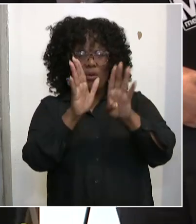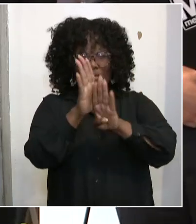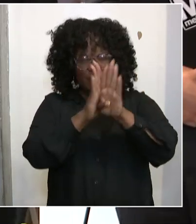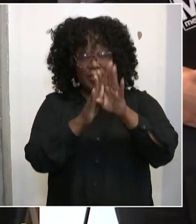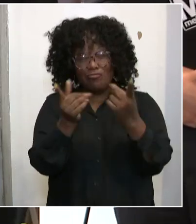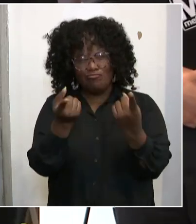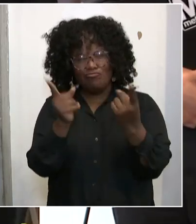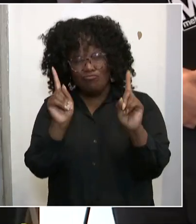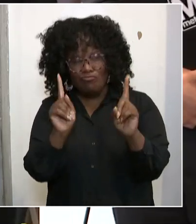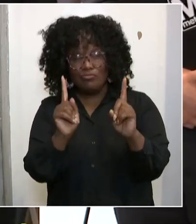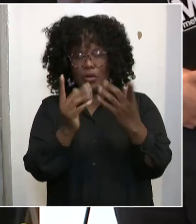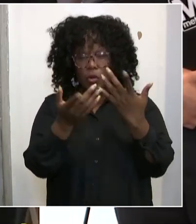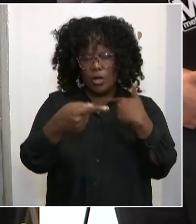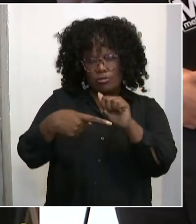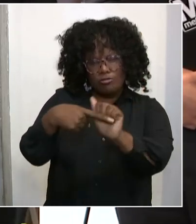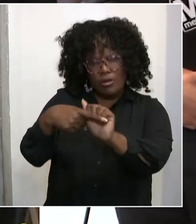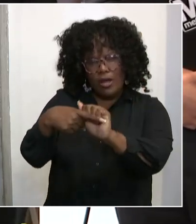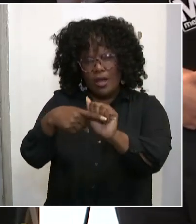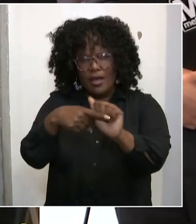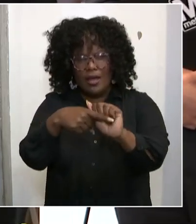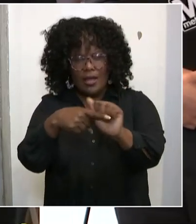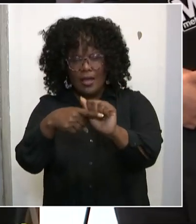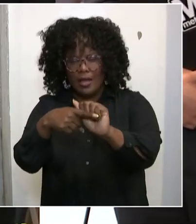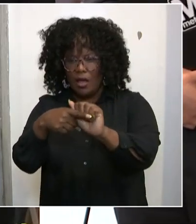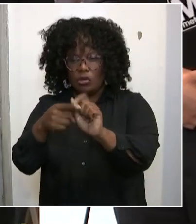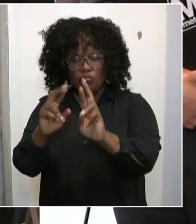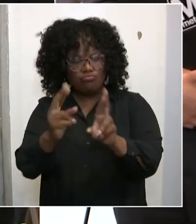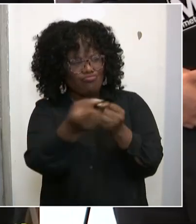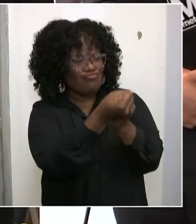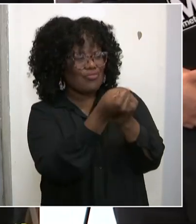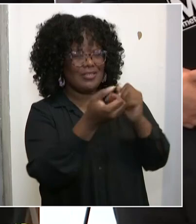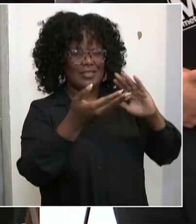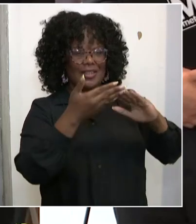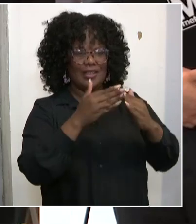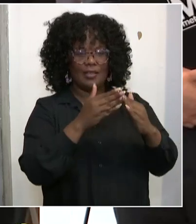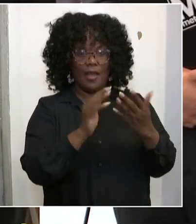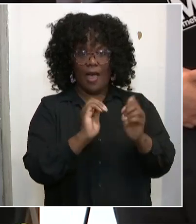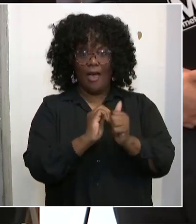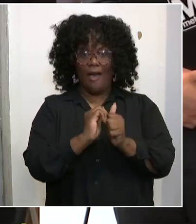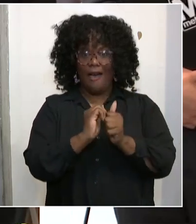our city is to align themselves with our police department and help us get the message on how to stay safe.